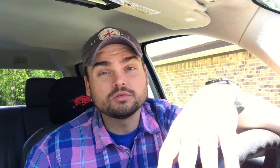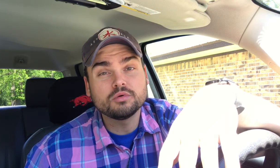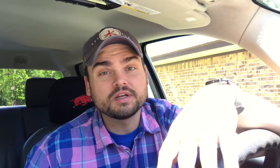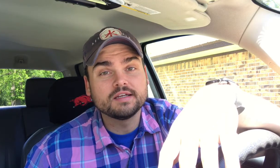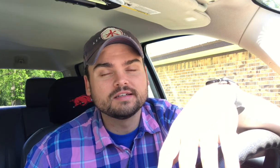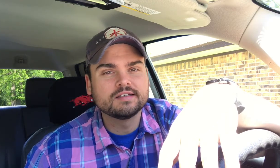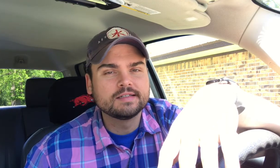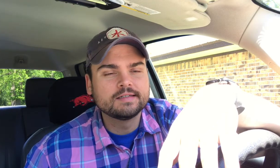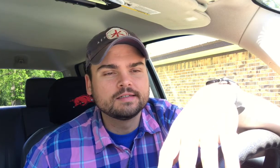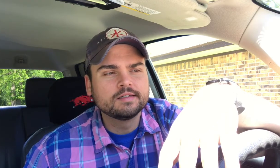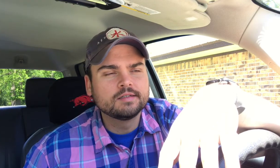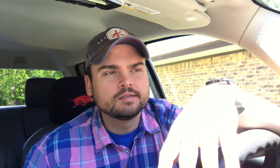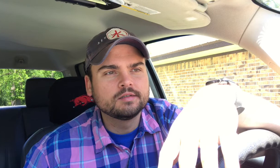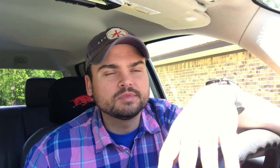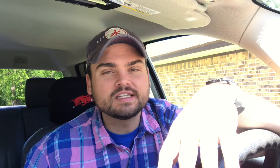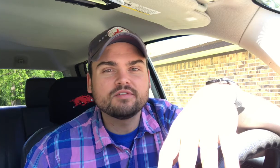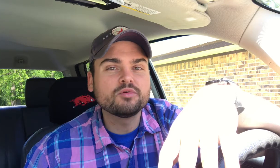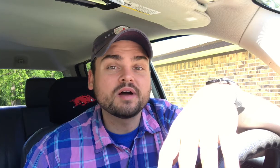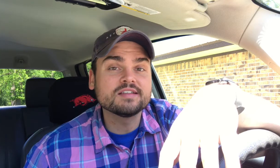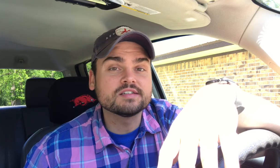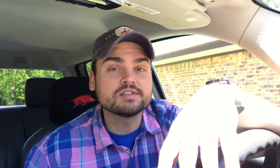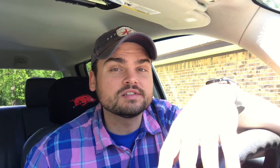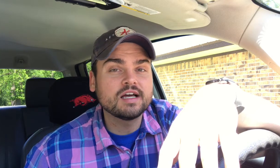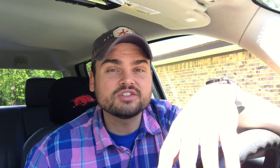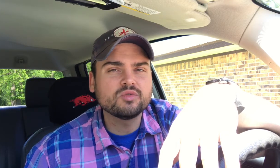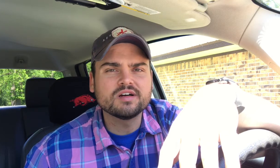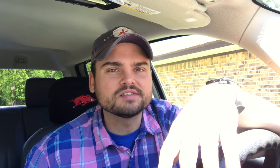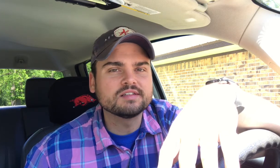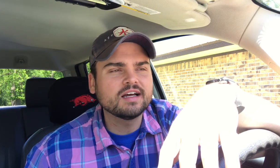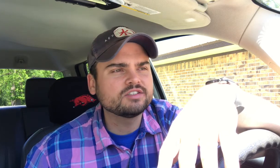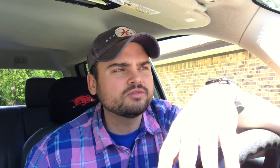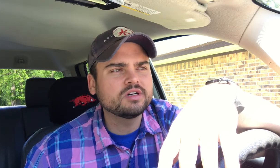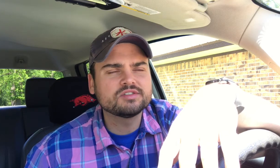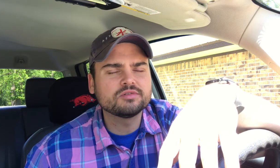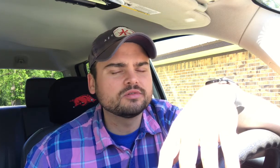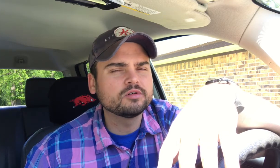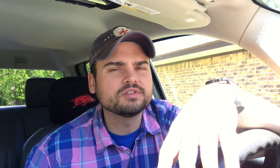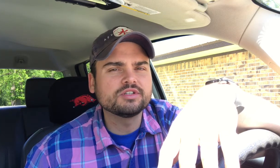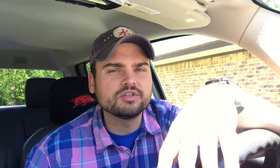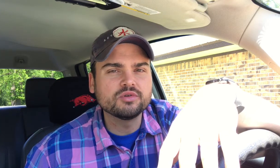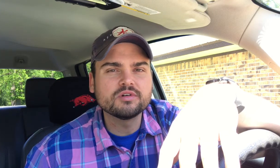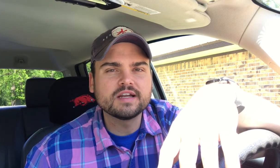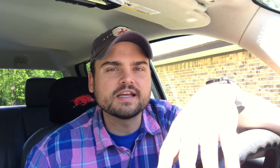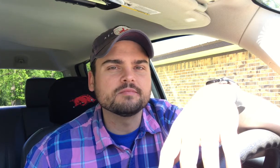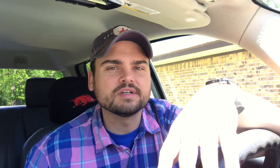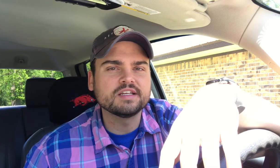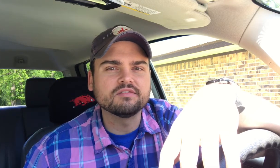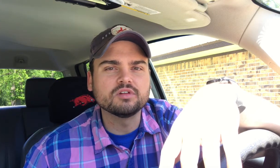glory. But, David reminds us; not to us not to us O Lord but to your name give the